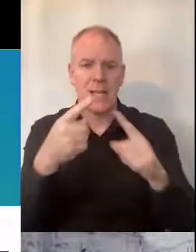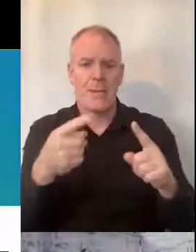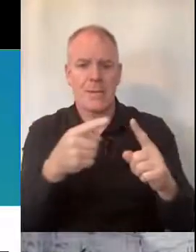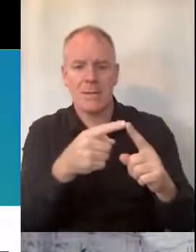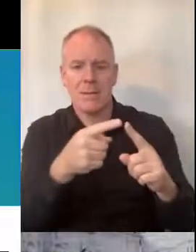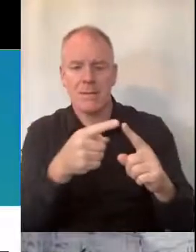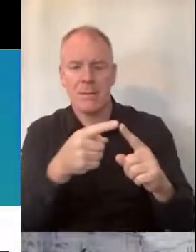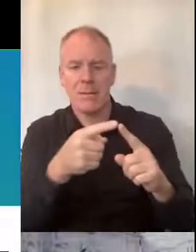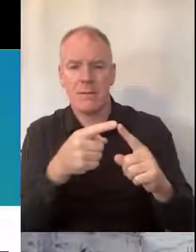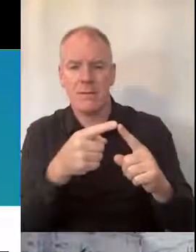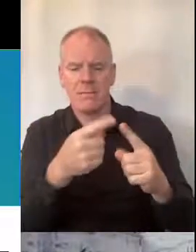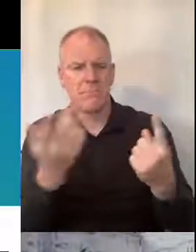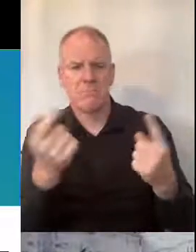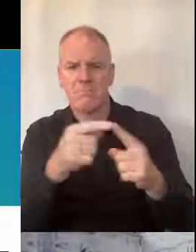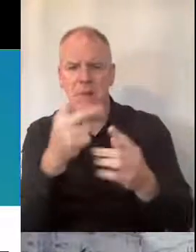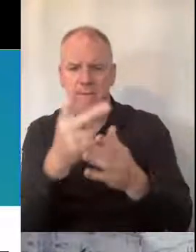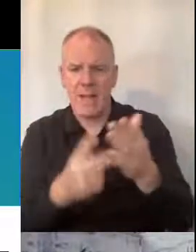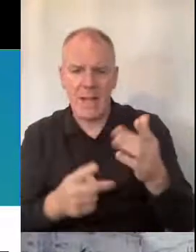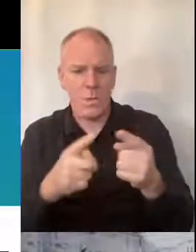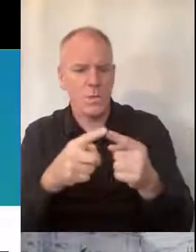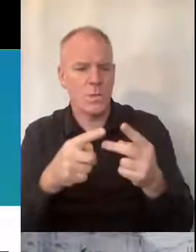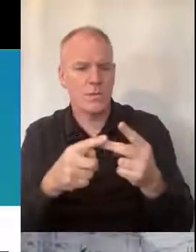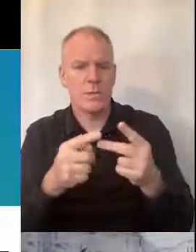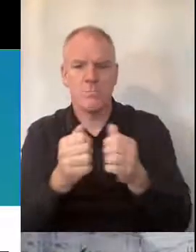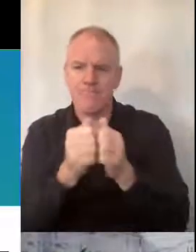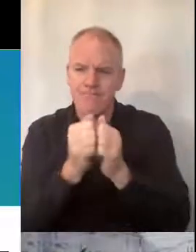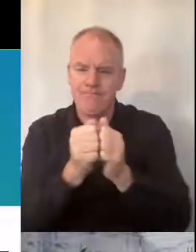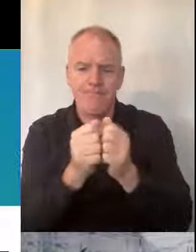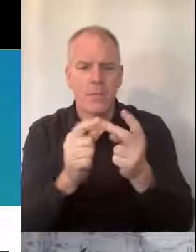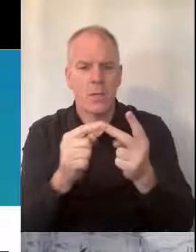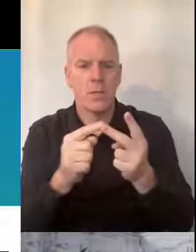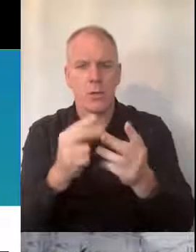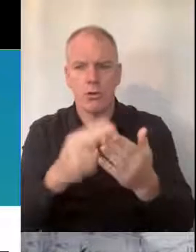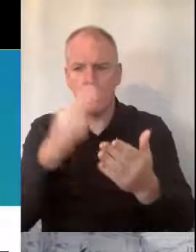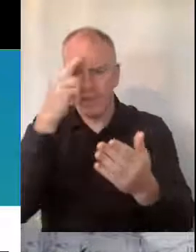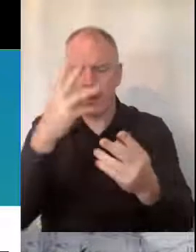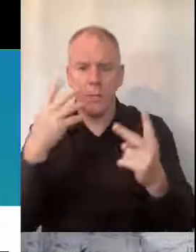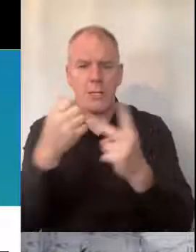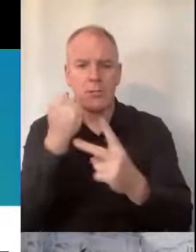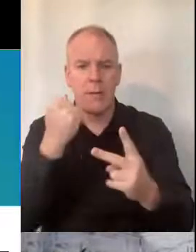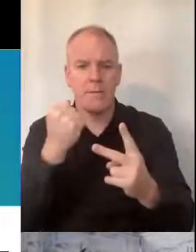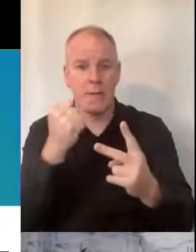You know what are the values? What is the university trying to achieve? These are all terms that are very much